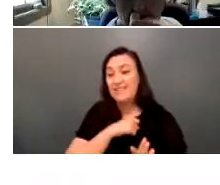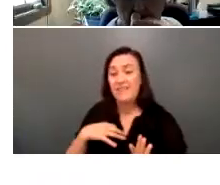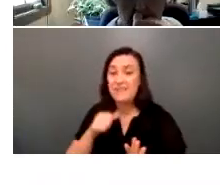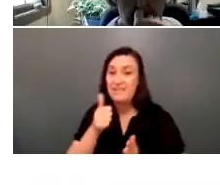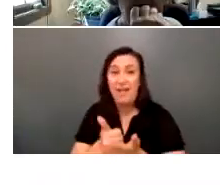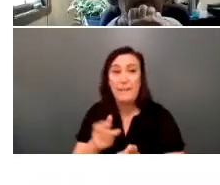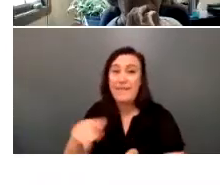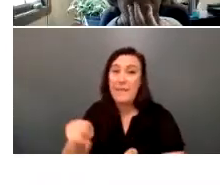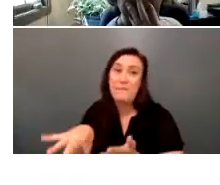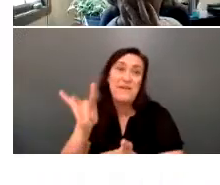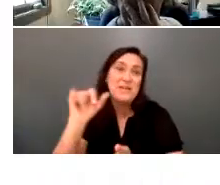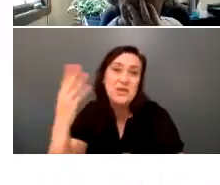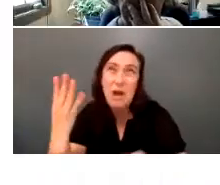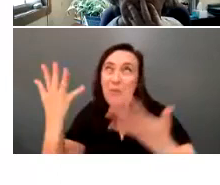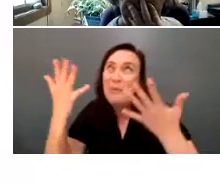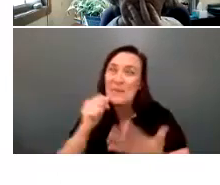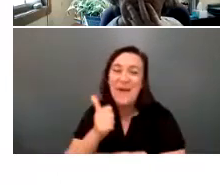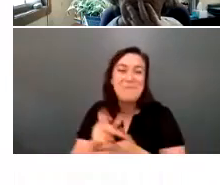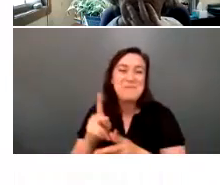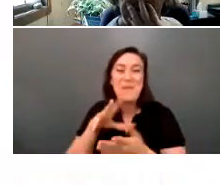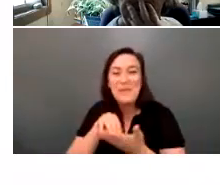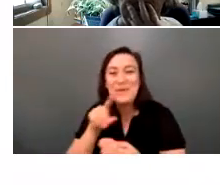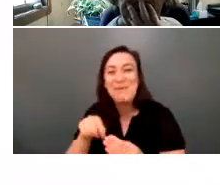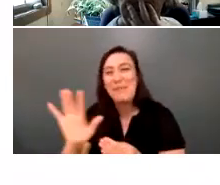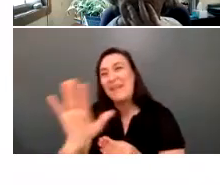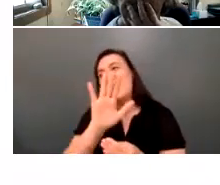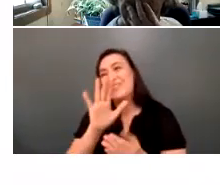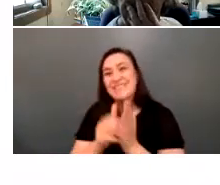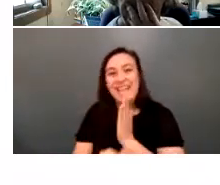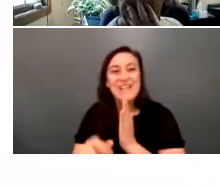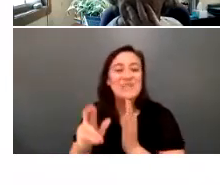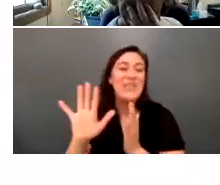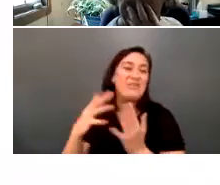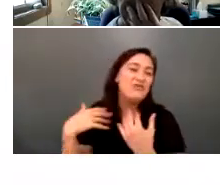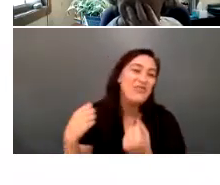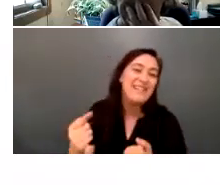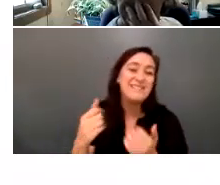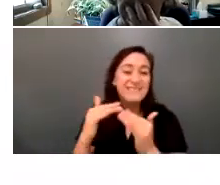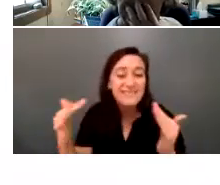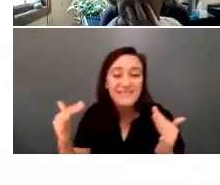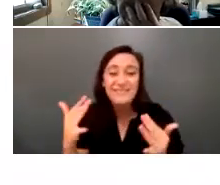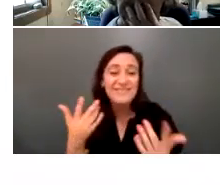find a job or the not helping people learn about those skills and their strengths and their ability, then you might want to say, well,